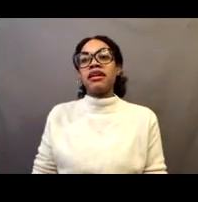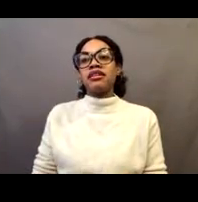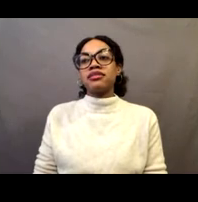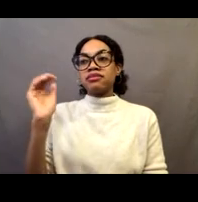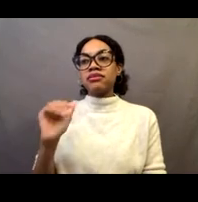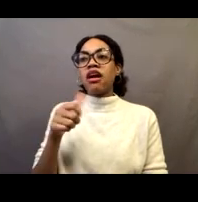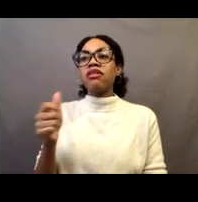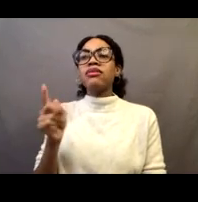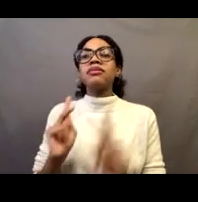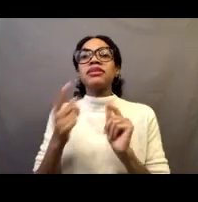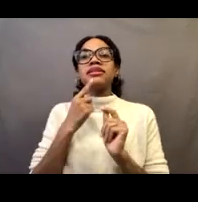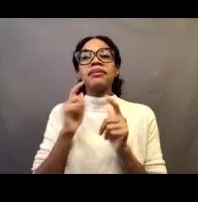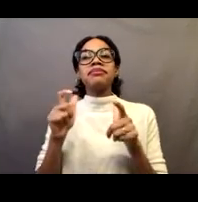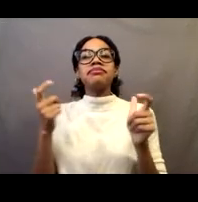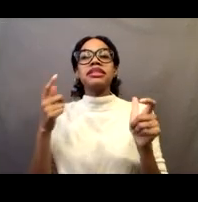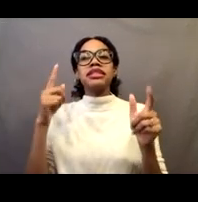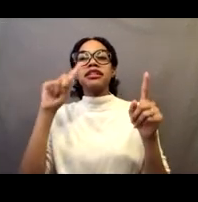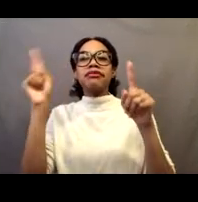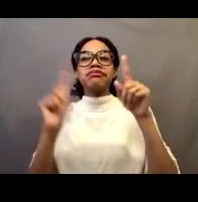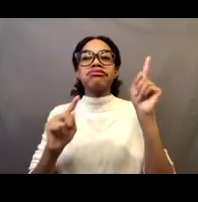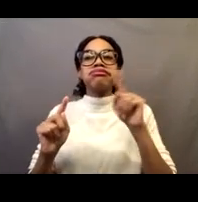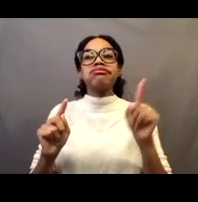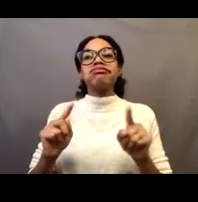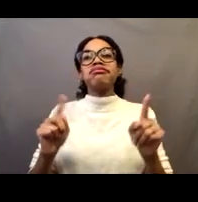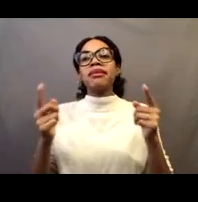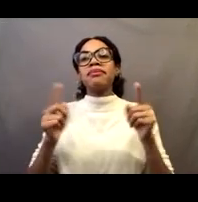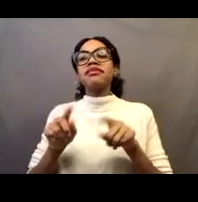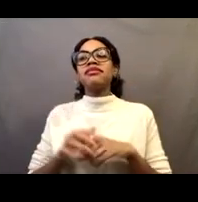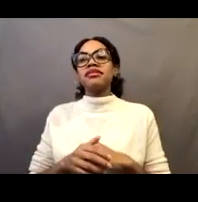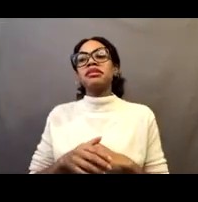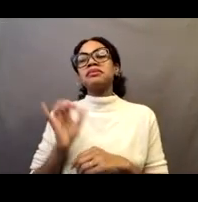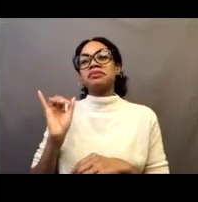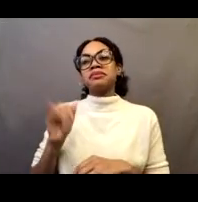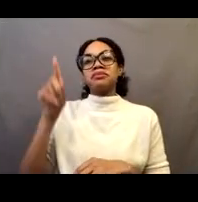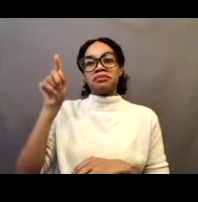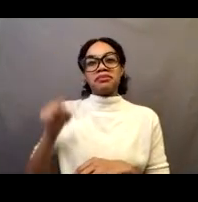So I think thank you for letting us know that sort of captures what everyone's been through.